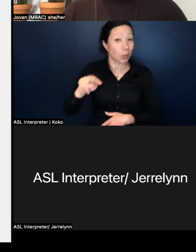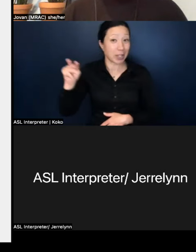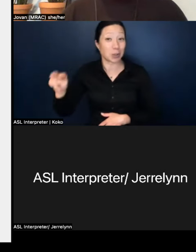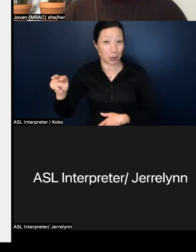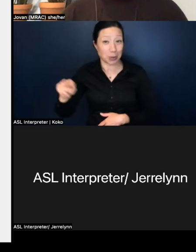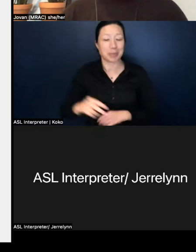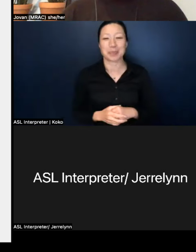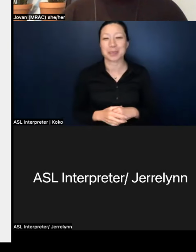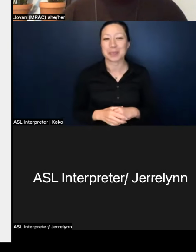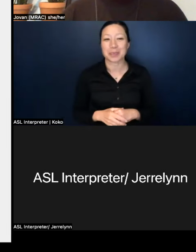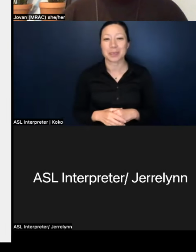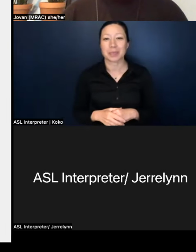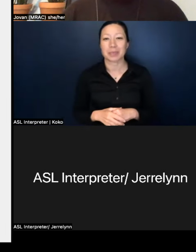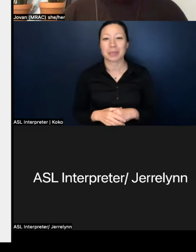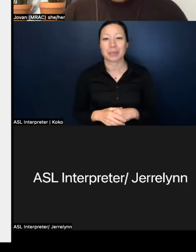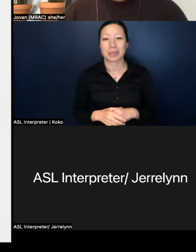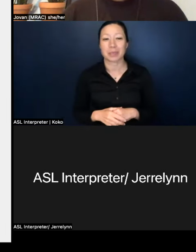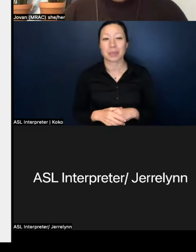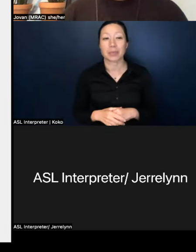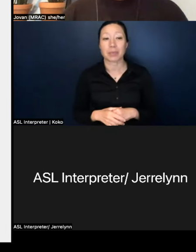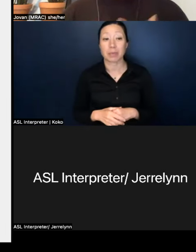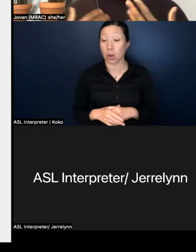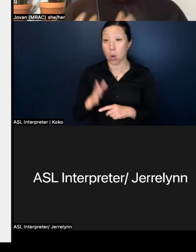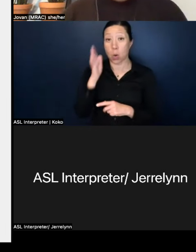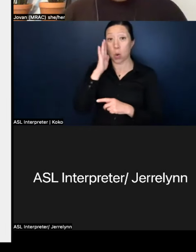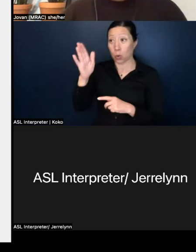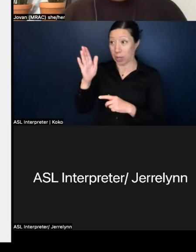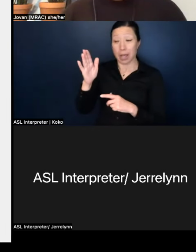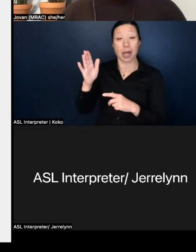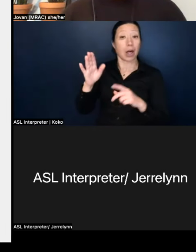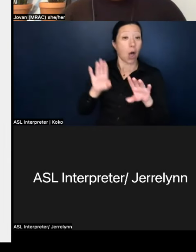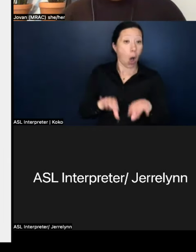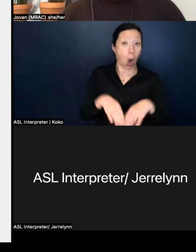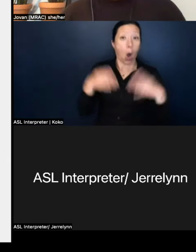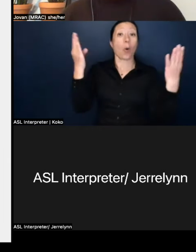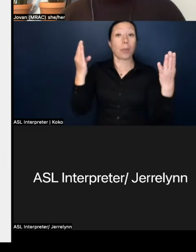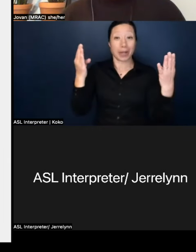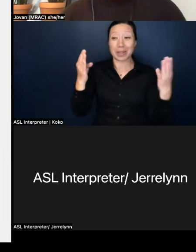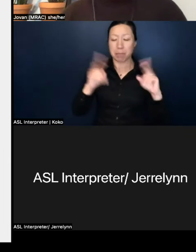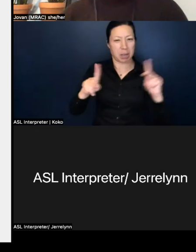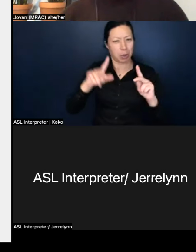And the opportunity will open, as in, we are going to start accepting applications